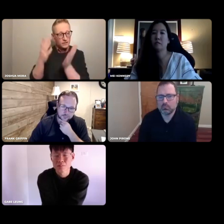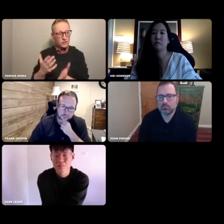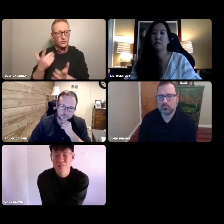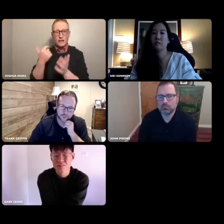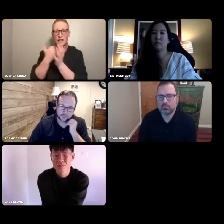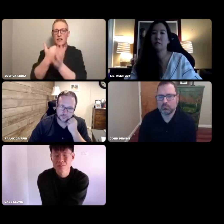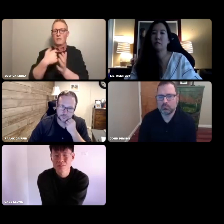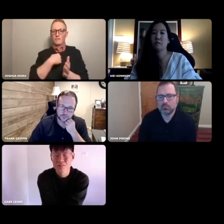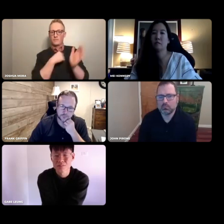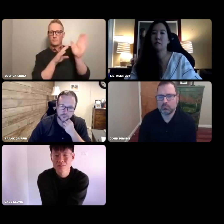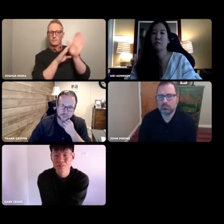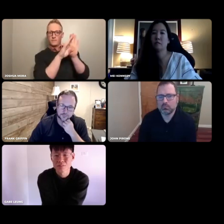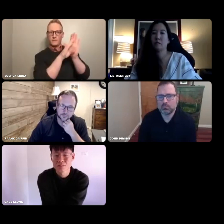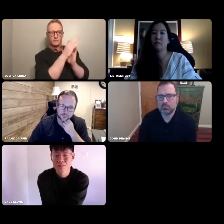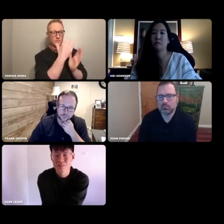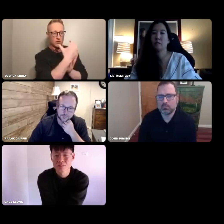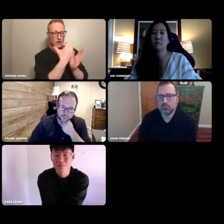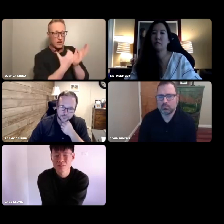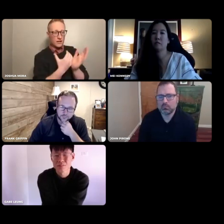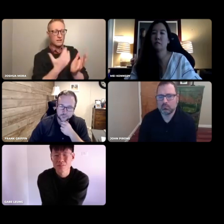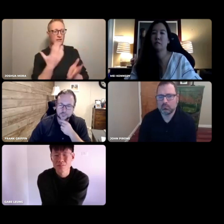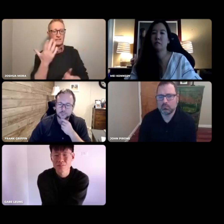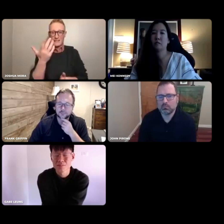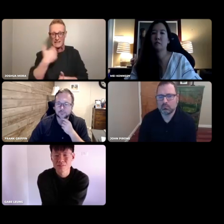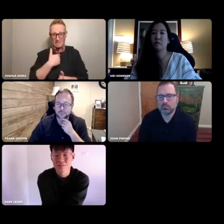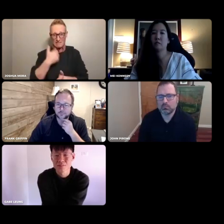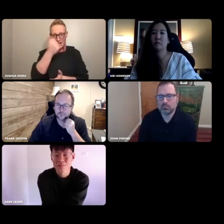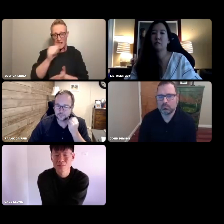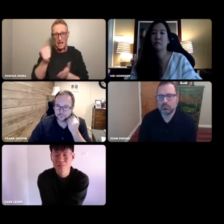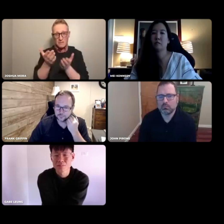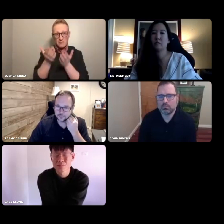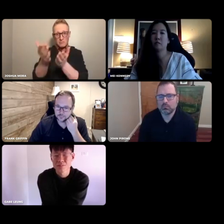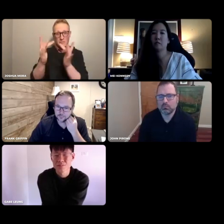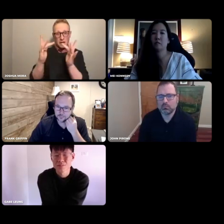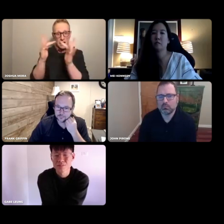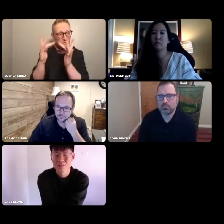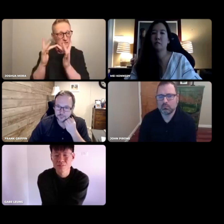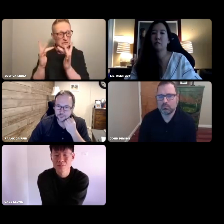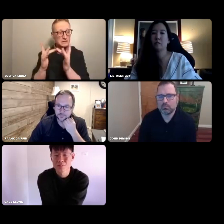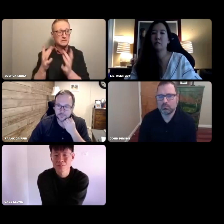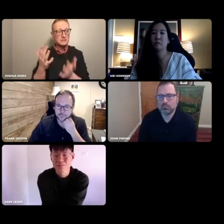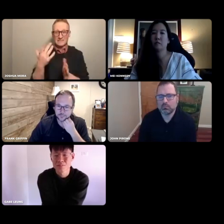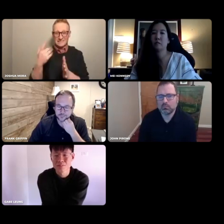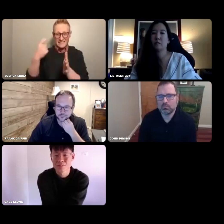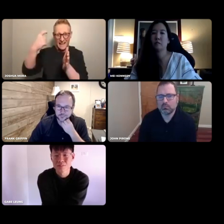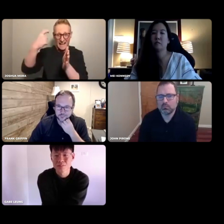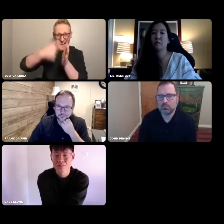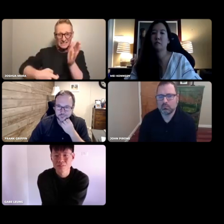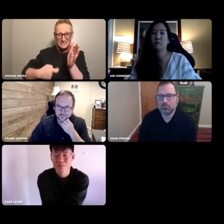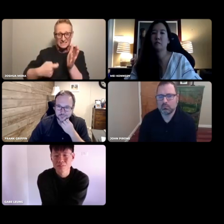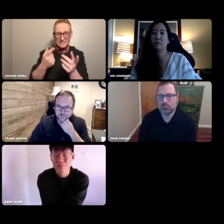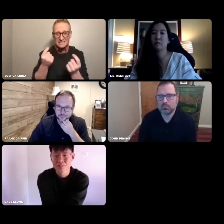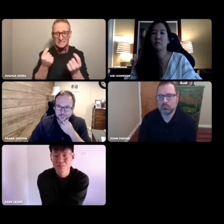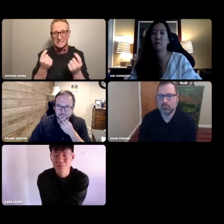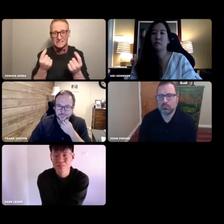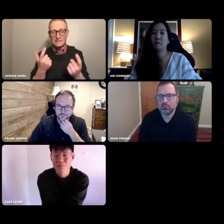For example, course design help, to help us design courses?